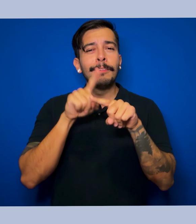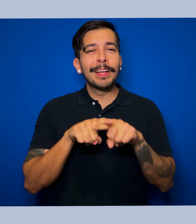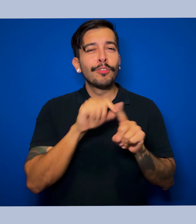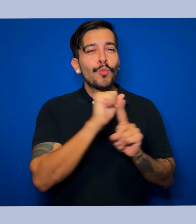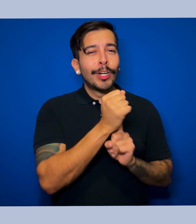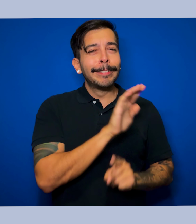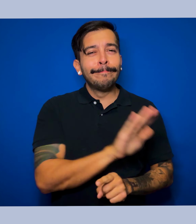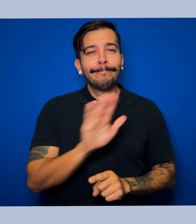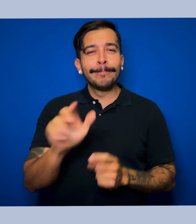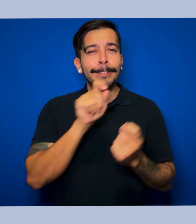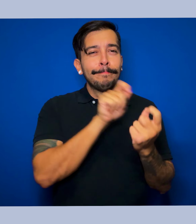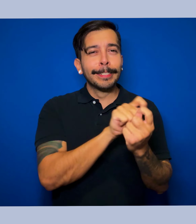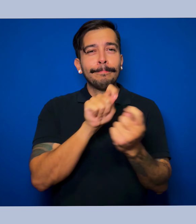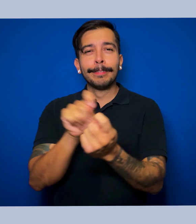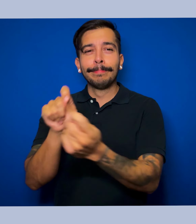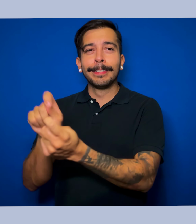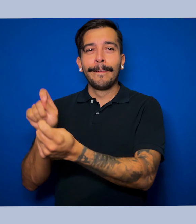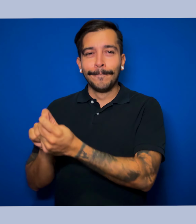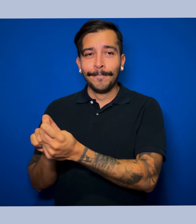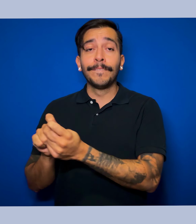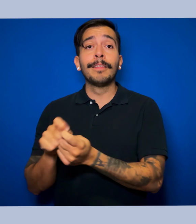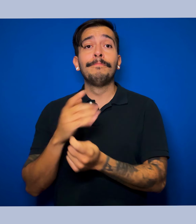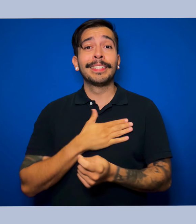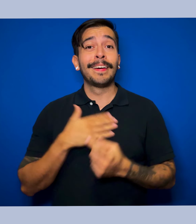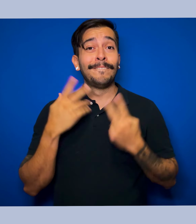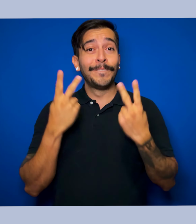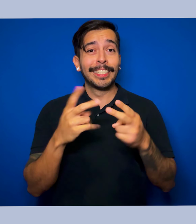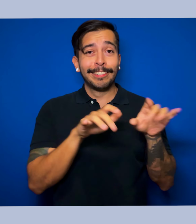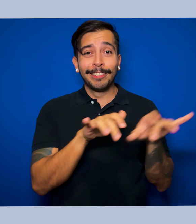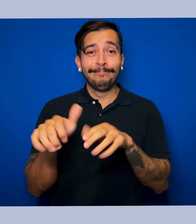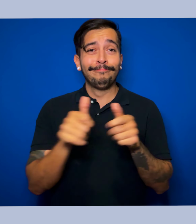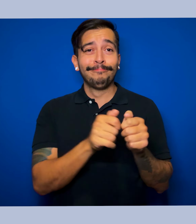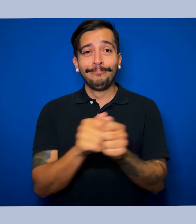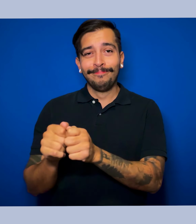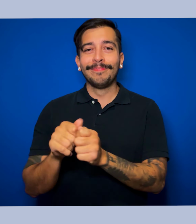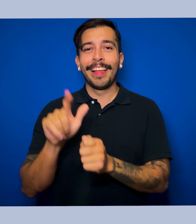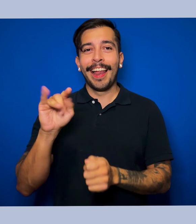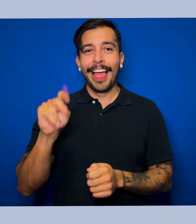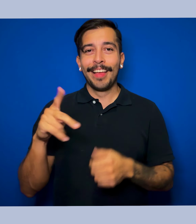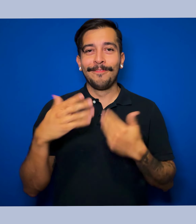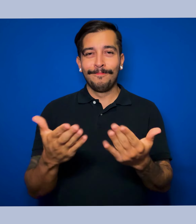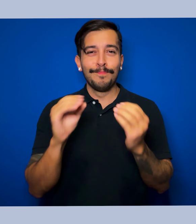and depend on the specifics of the situation. Please visit mass.gov/MOD/DisabilityRights